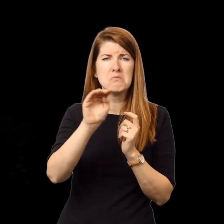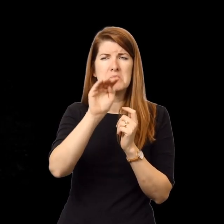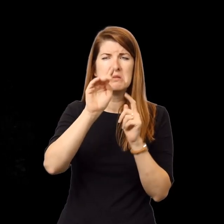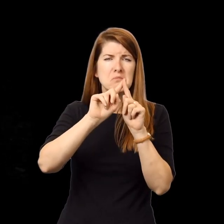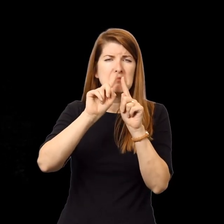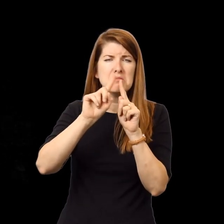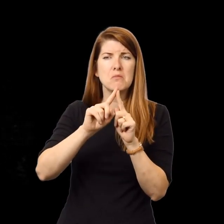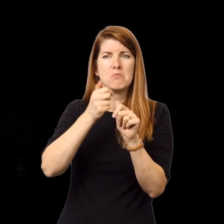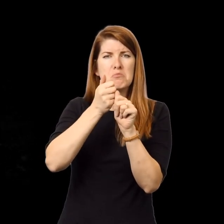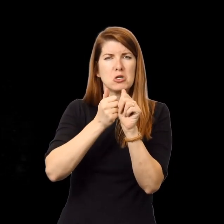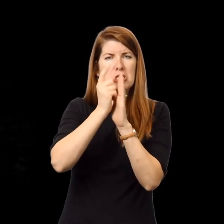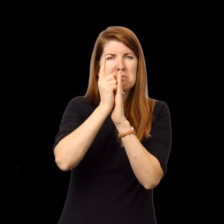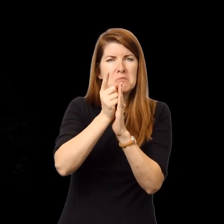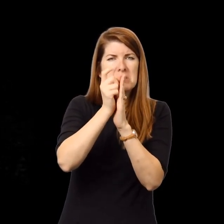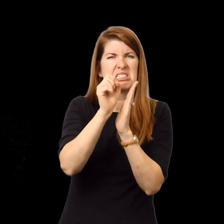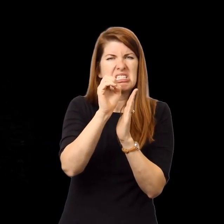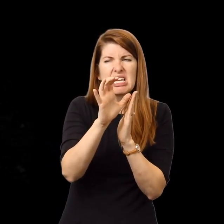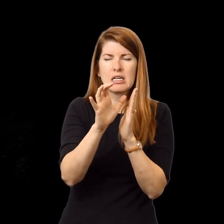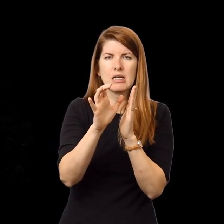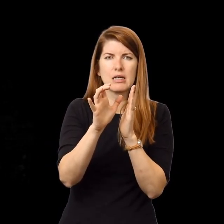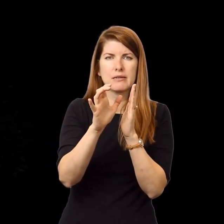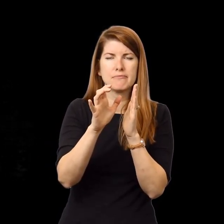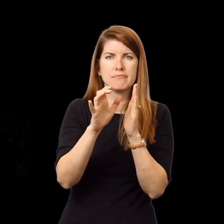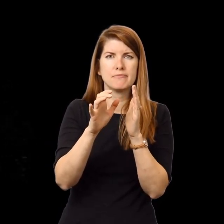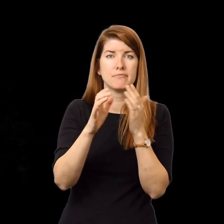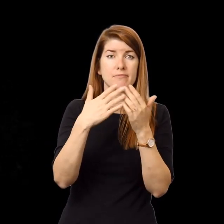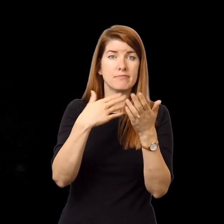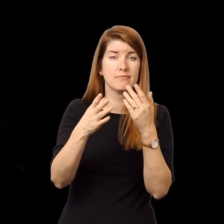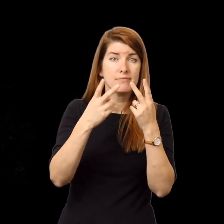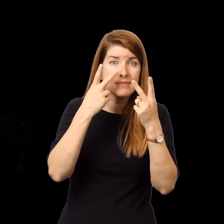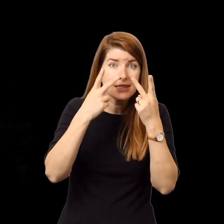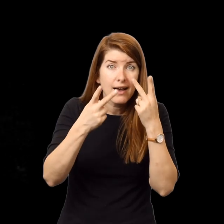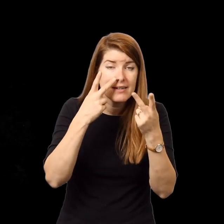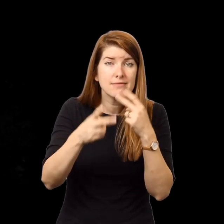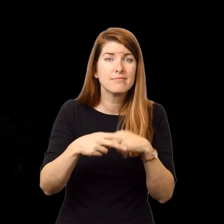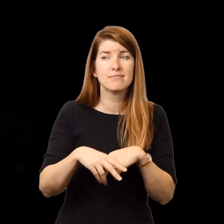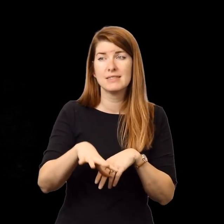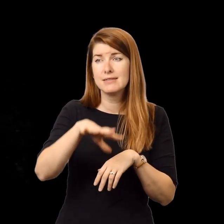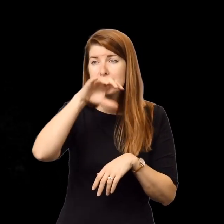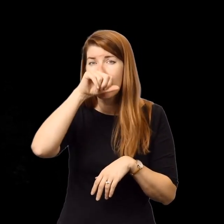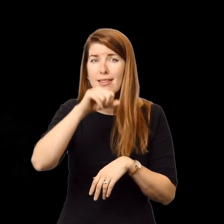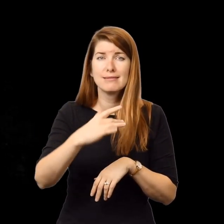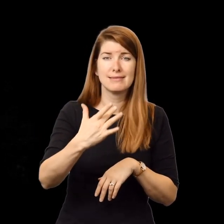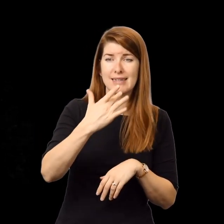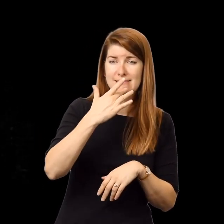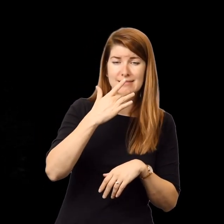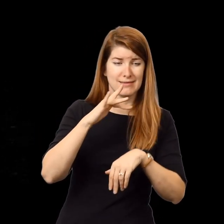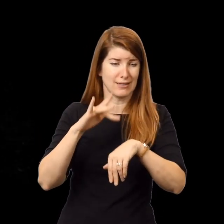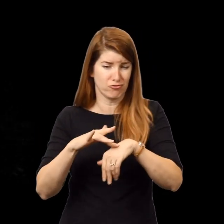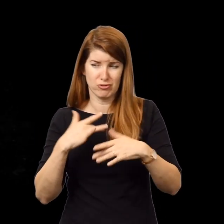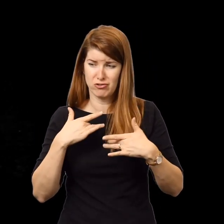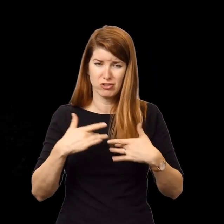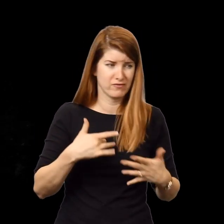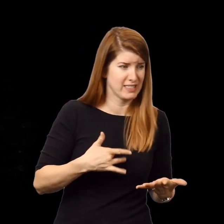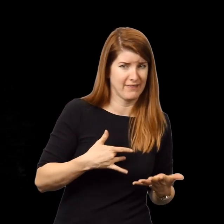We're getting a lot of input into our sensory channels, sight, smell, taste, touch, feel.